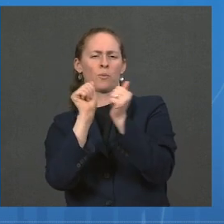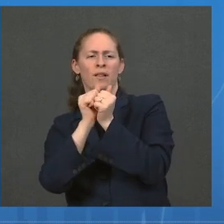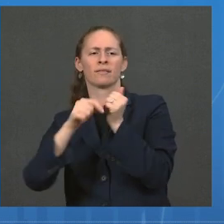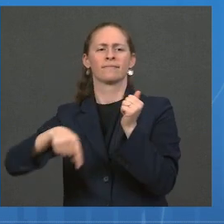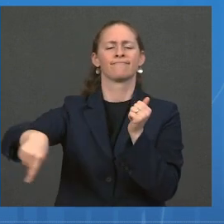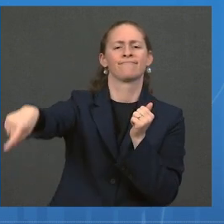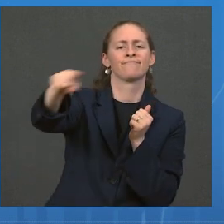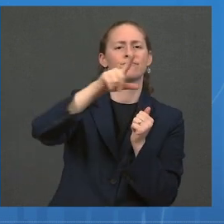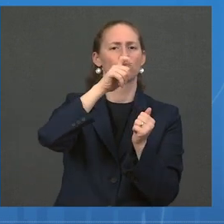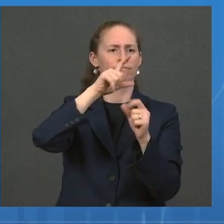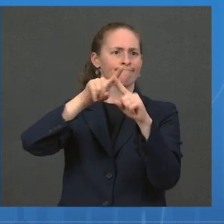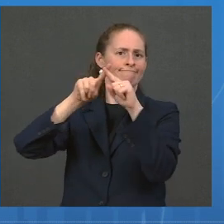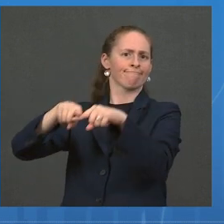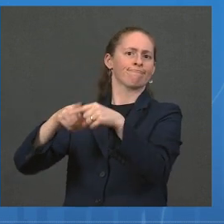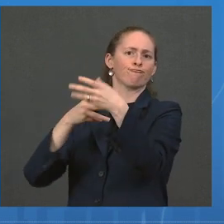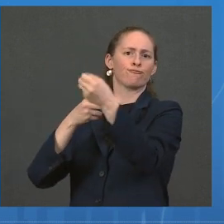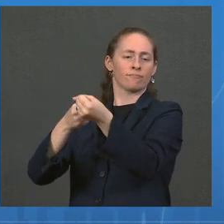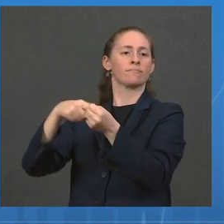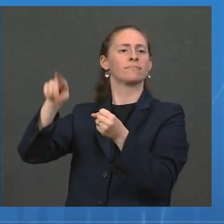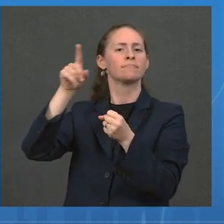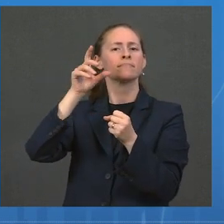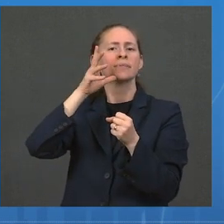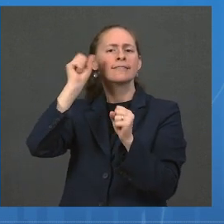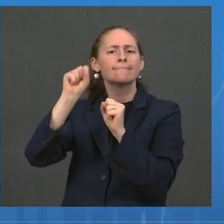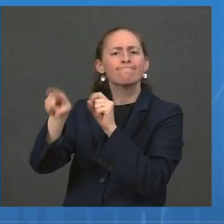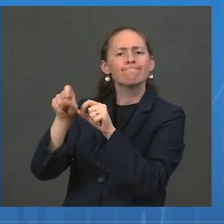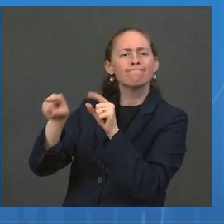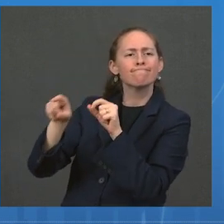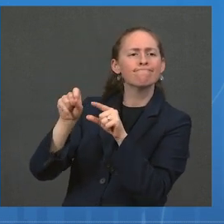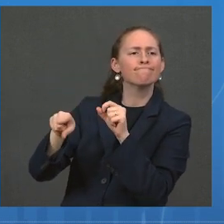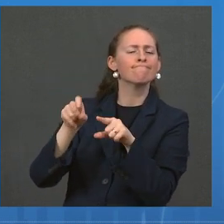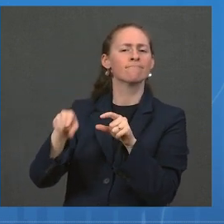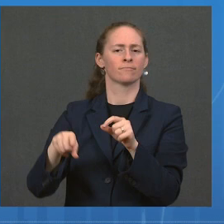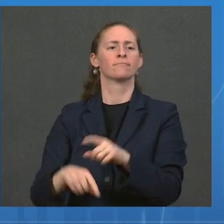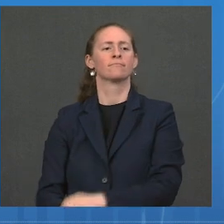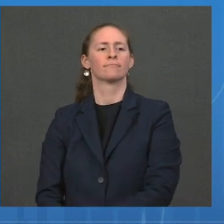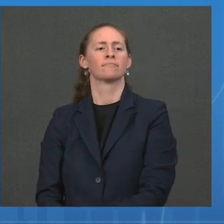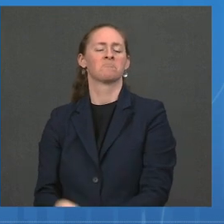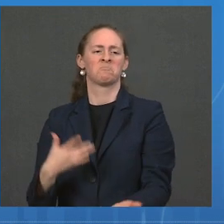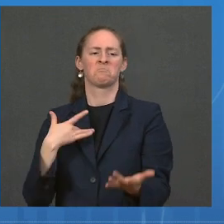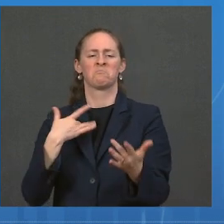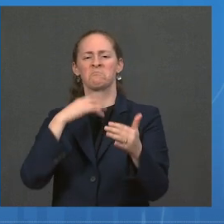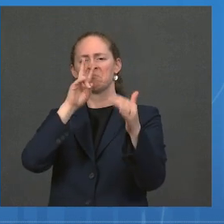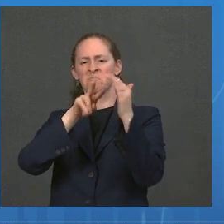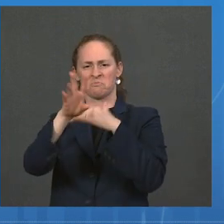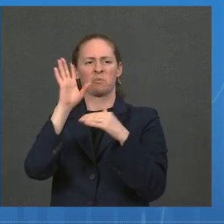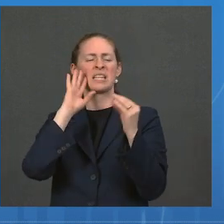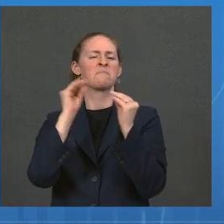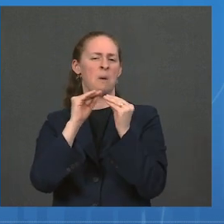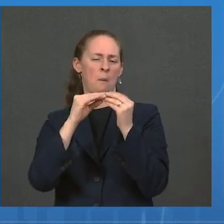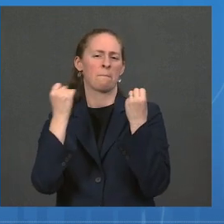So, we expect more and more kids to get vaccinated across time. Dr. Walensky, on schools?